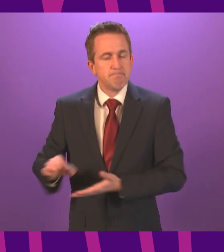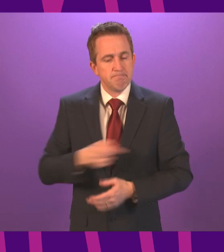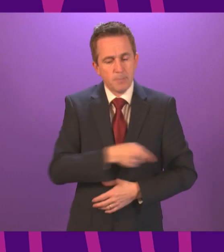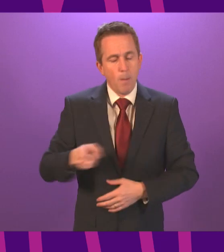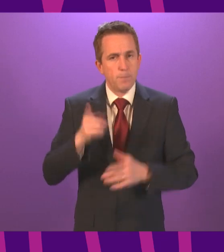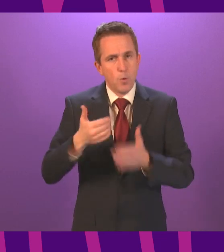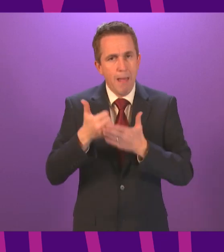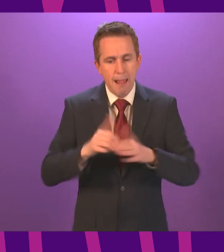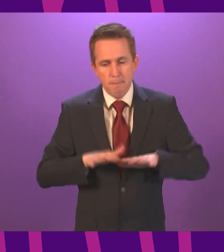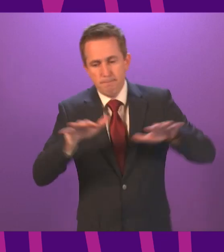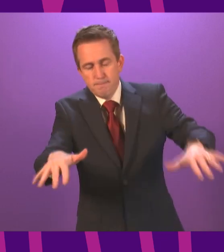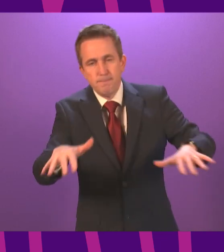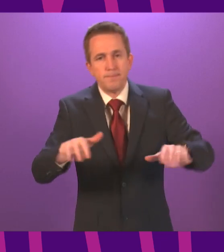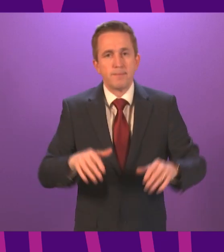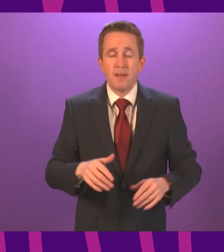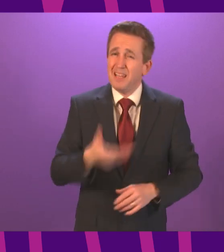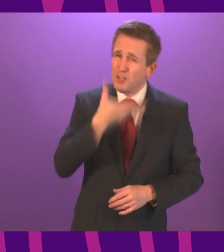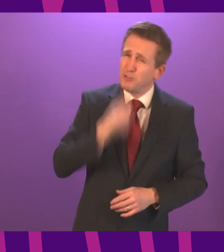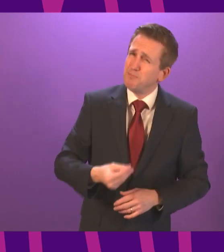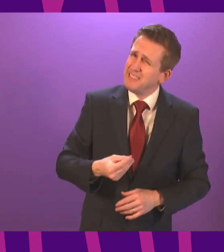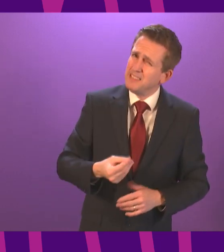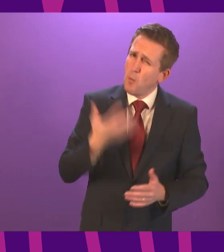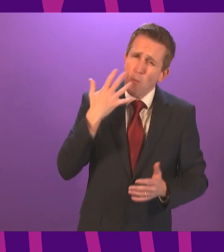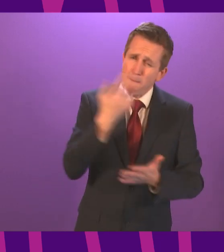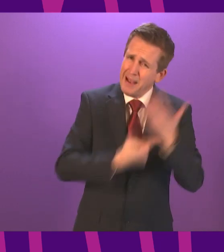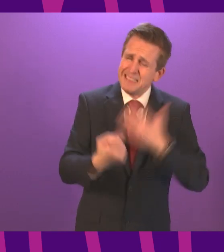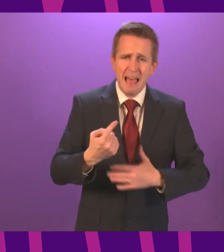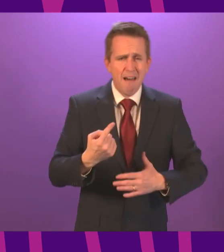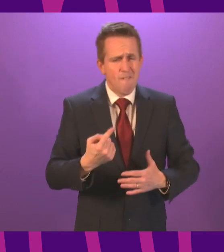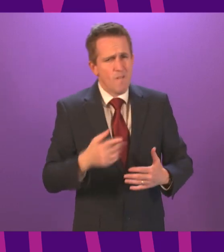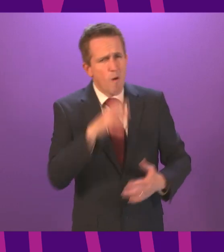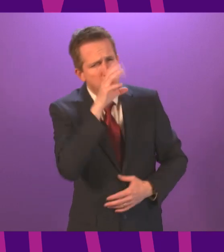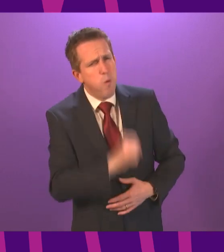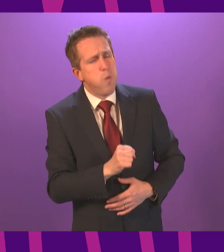anybody who is on their own. We are considering the proposal that was put forward during an